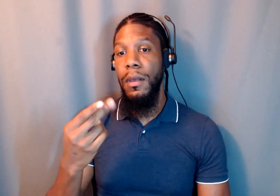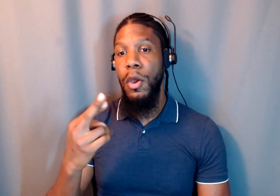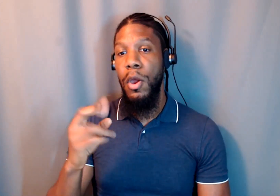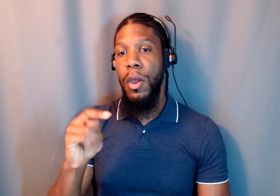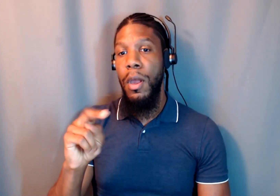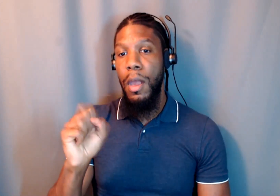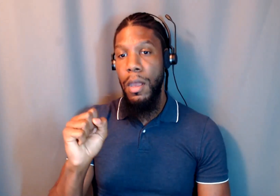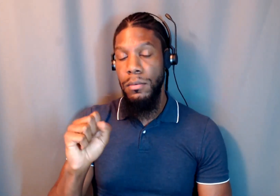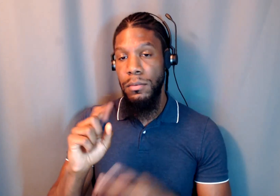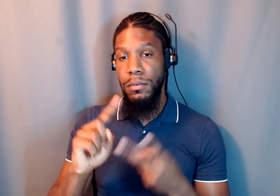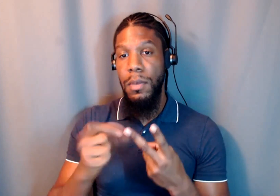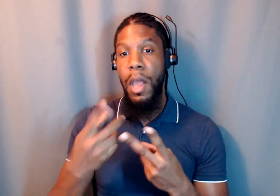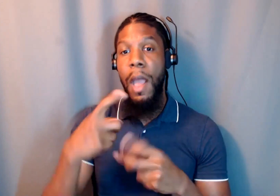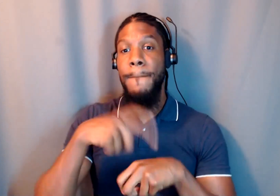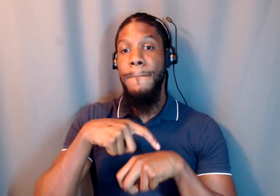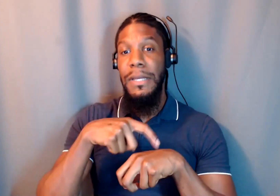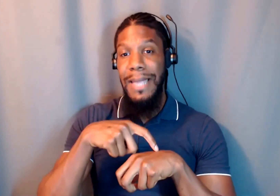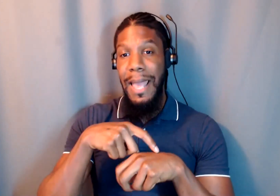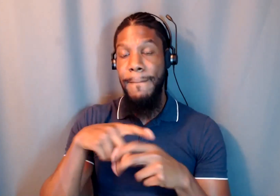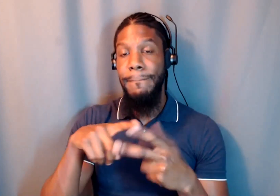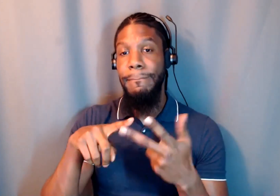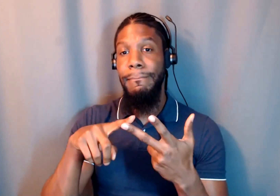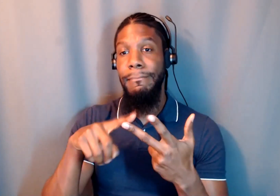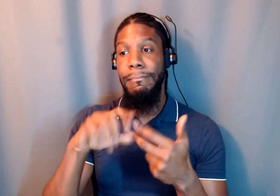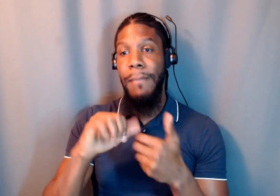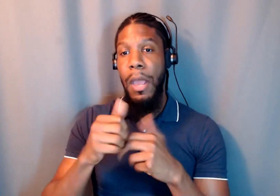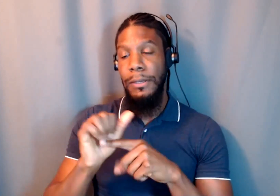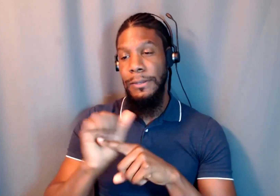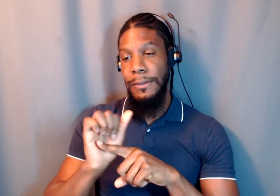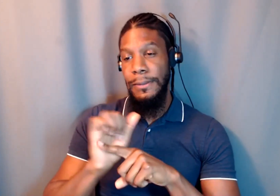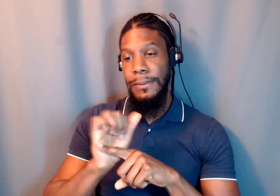And how to train tutors to do the asynchronous feedback?